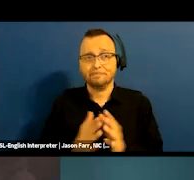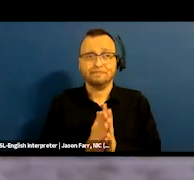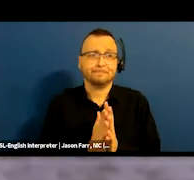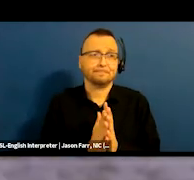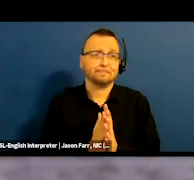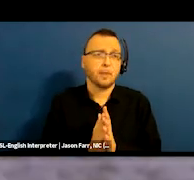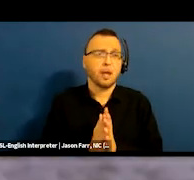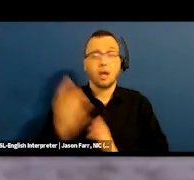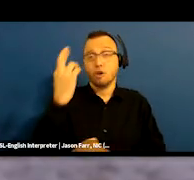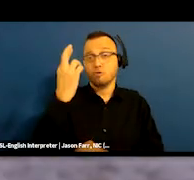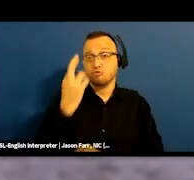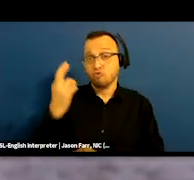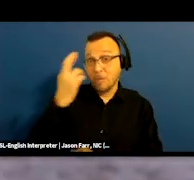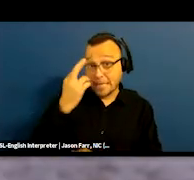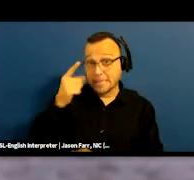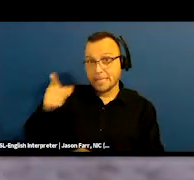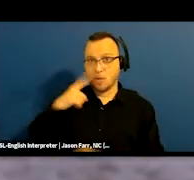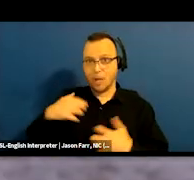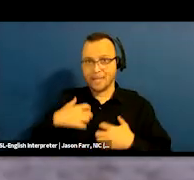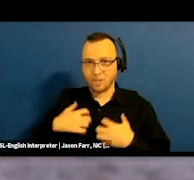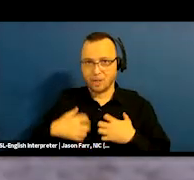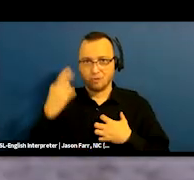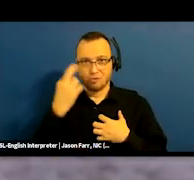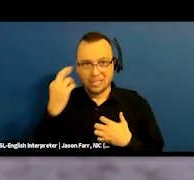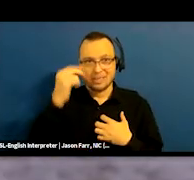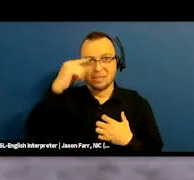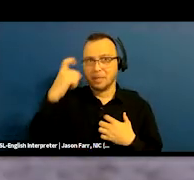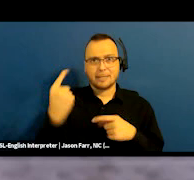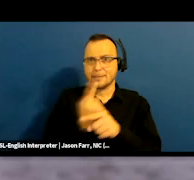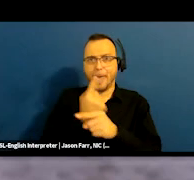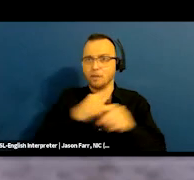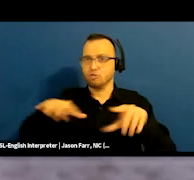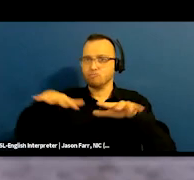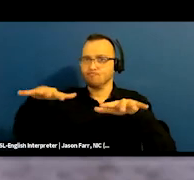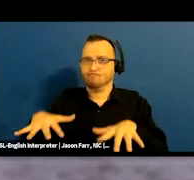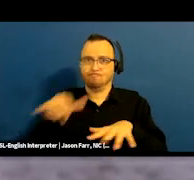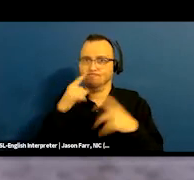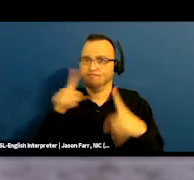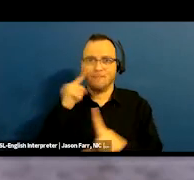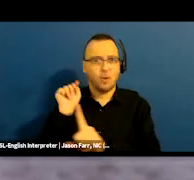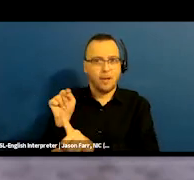had this horrible, horrible pneumonia. Next slide, please. And we know this recently, as of course, COVID-19,